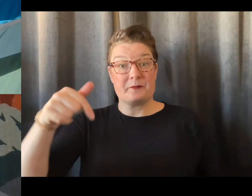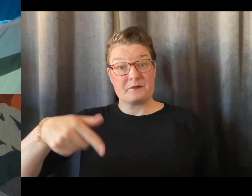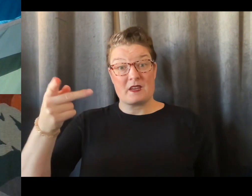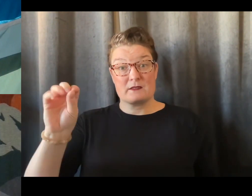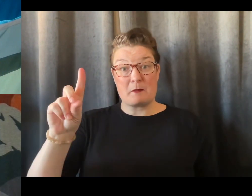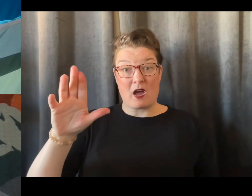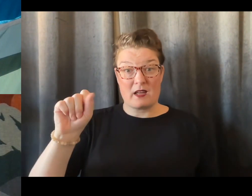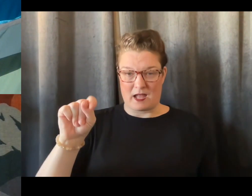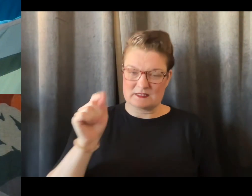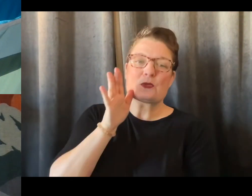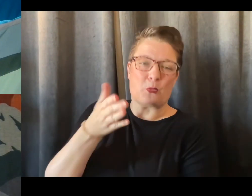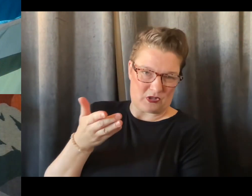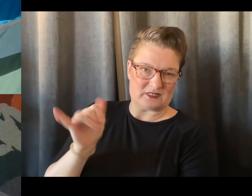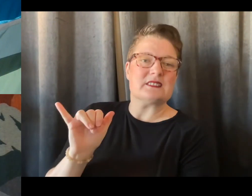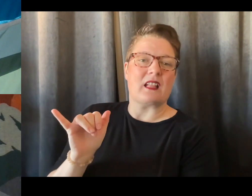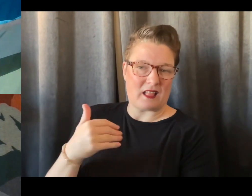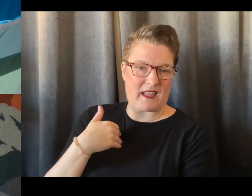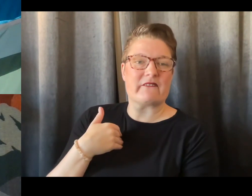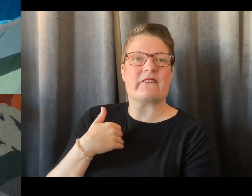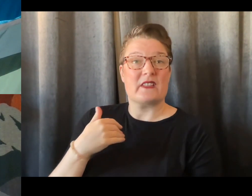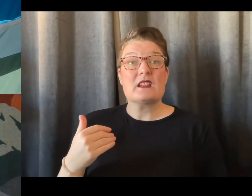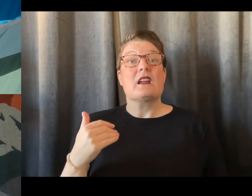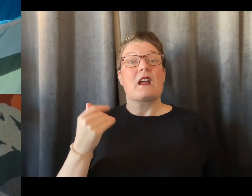This is our second to last episode of the podcast , but you can go